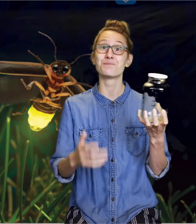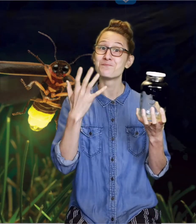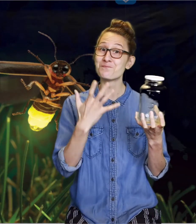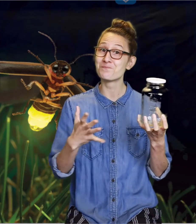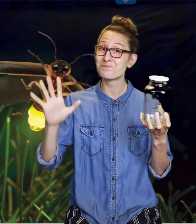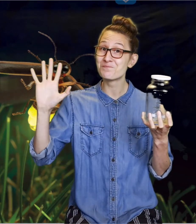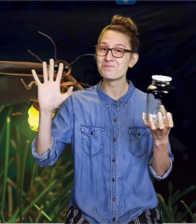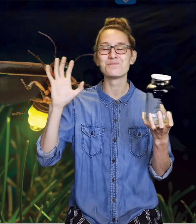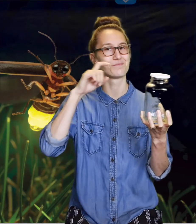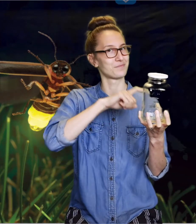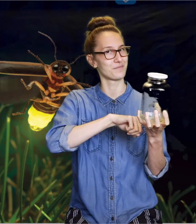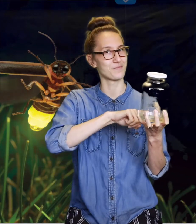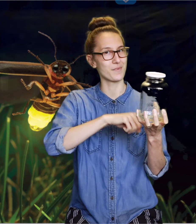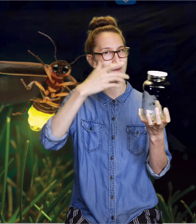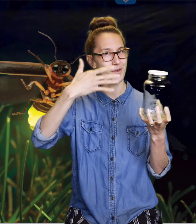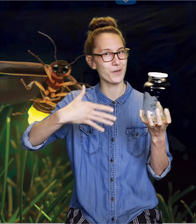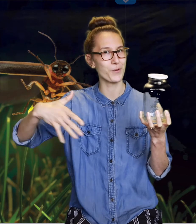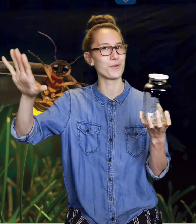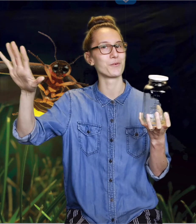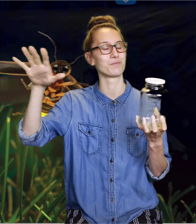Time to let them go